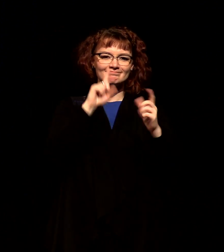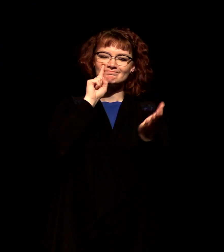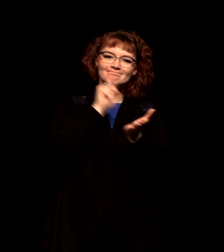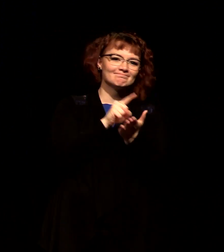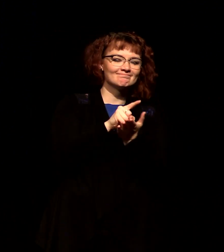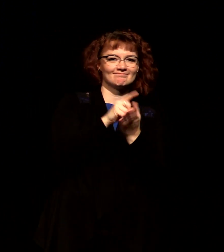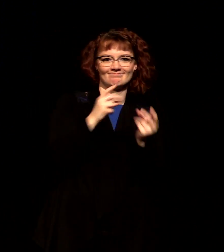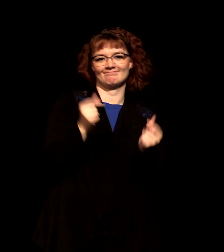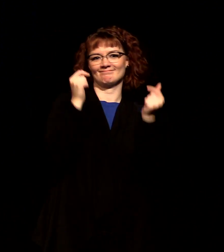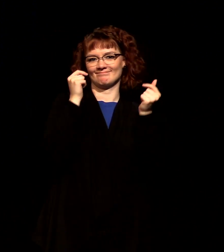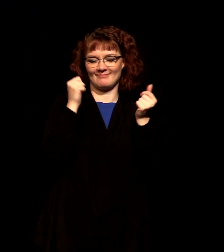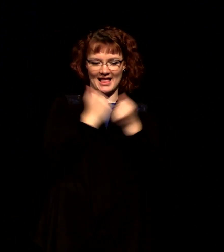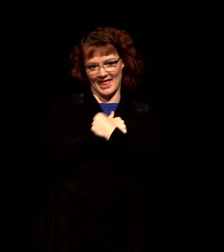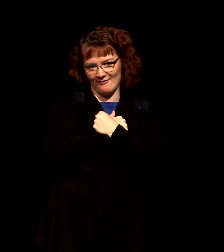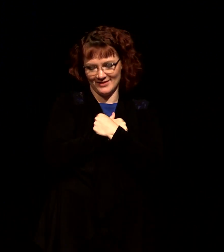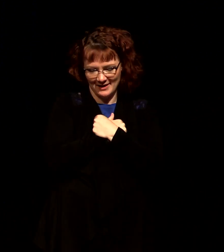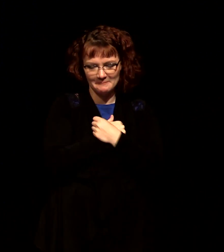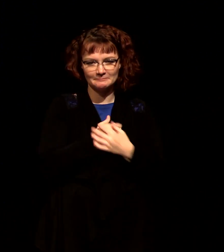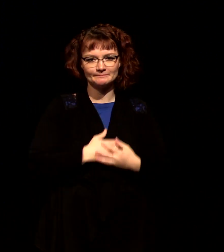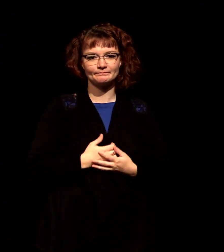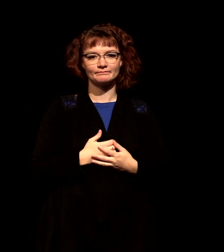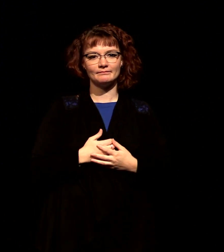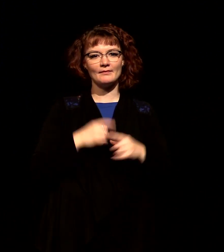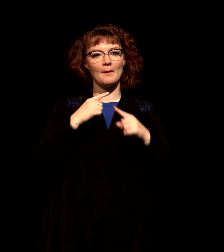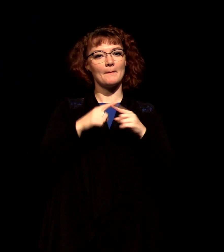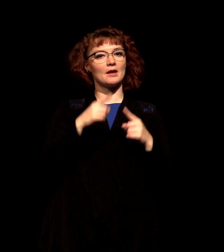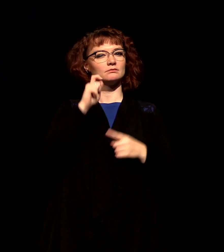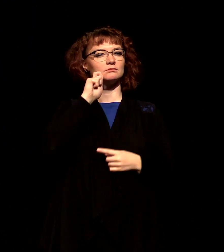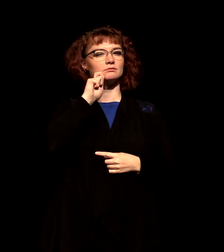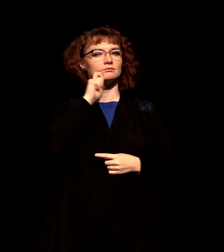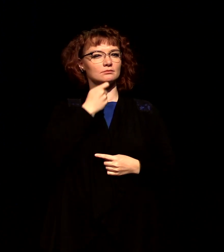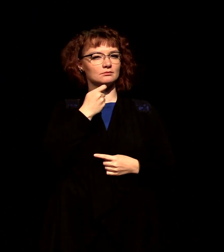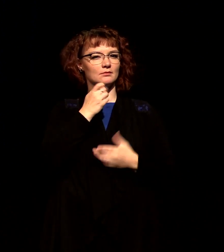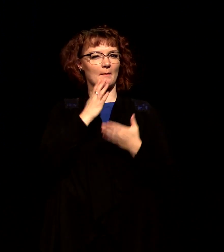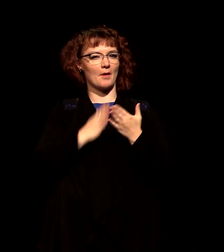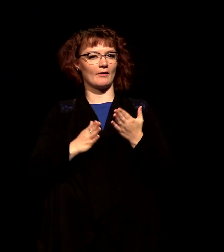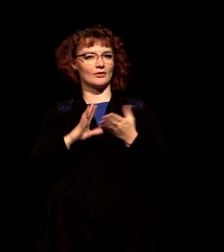tell, is when we scrolled into all the details of the email,